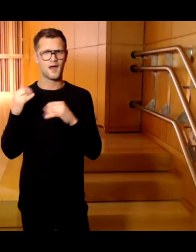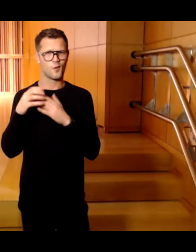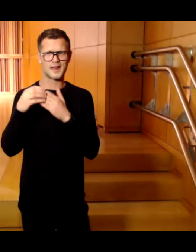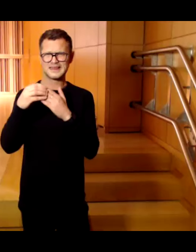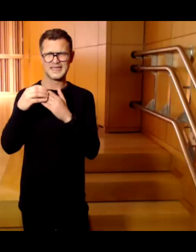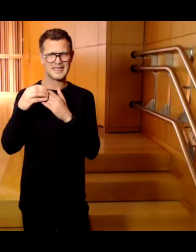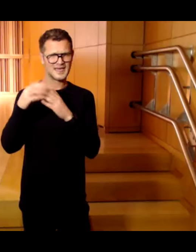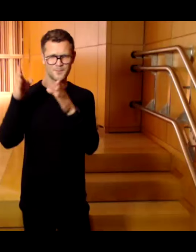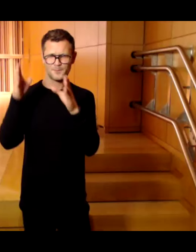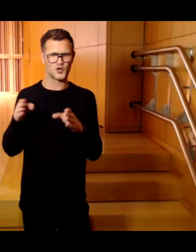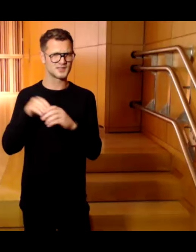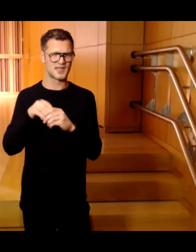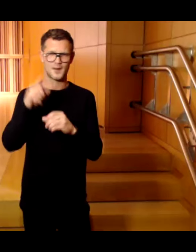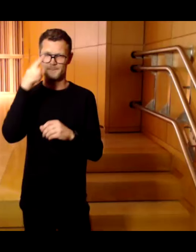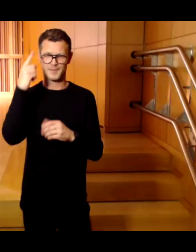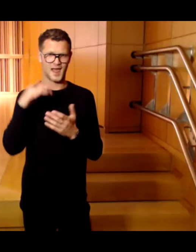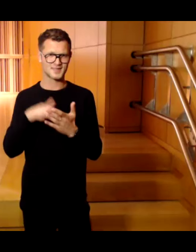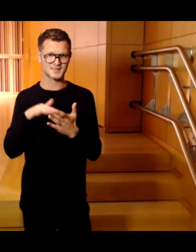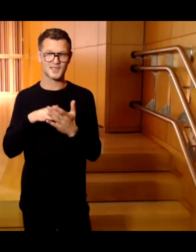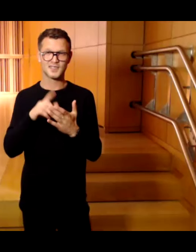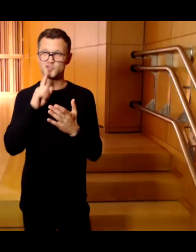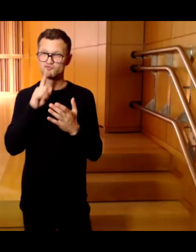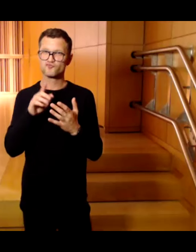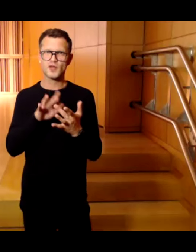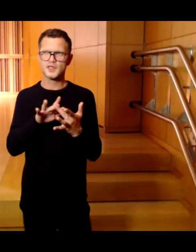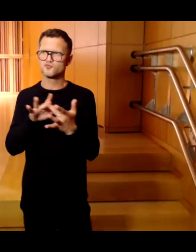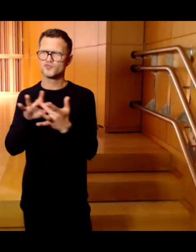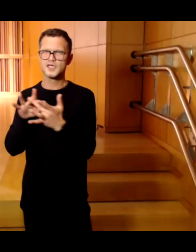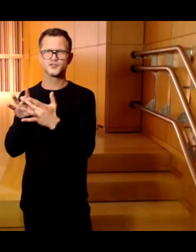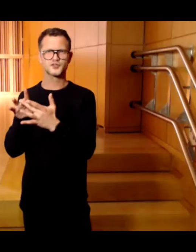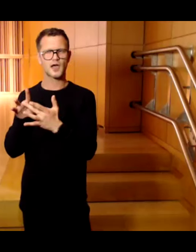I mentioned to a group of graduate students and fellow junior scholars at a conference a few years after the book of.